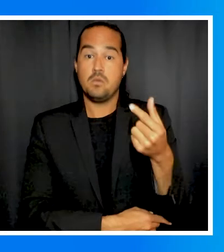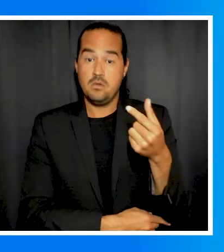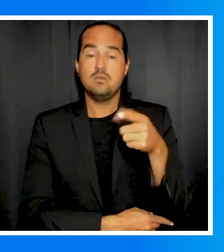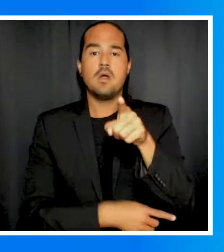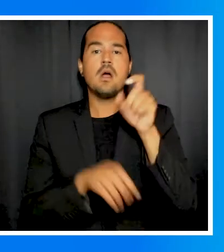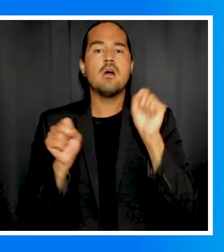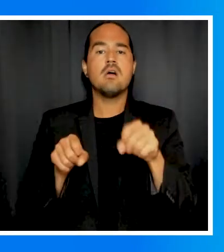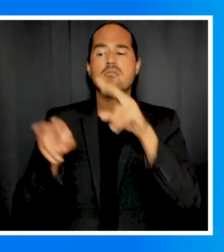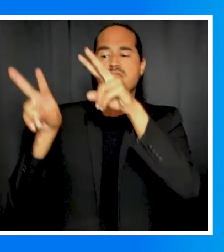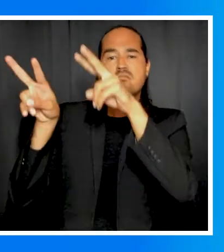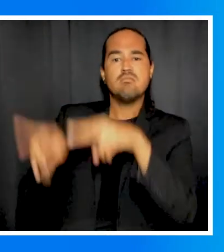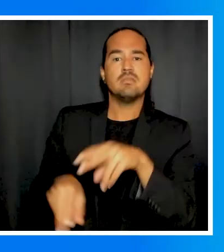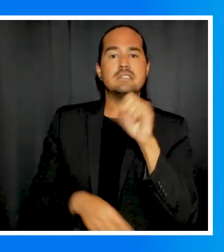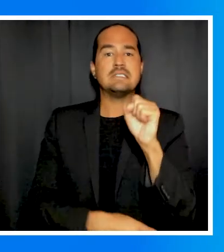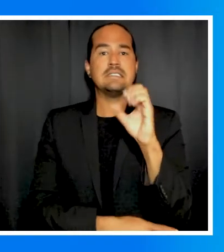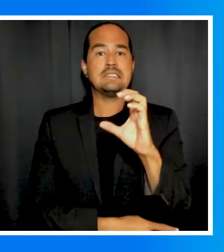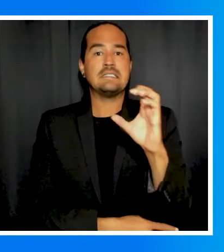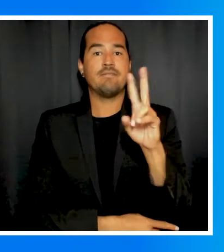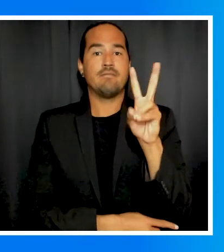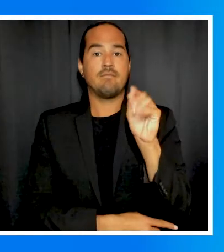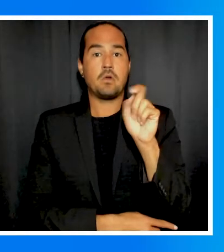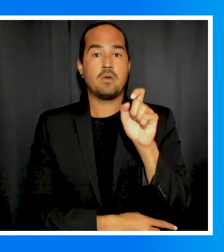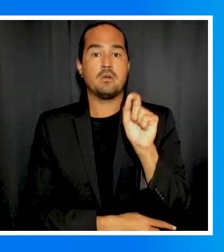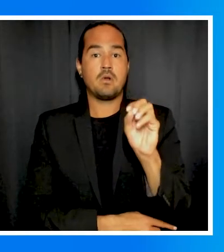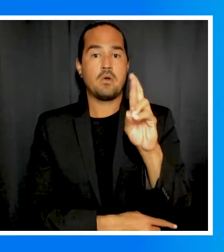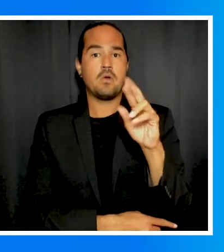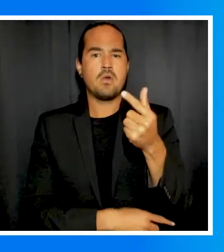“How to register to Vote” video on sccvote.org